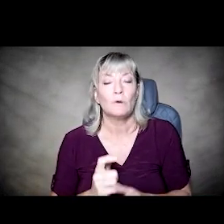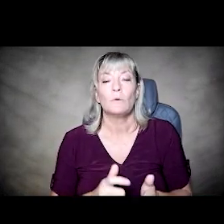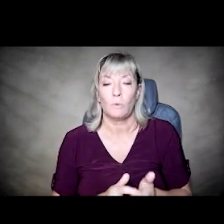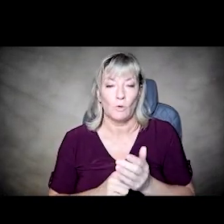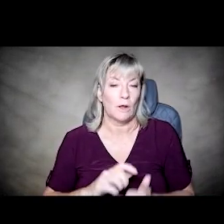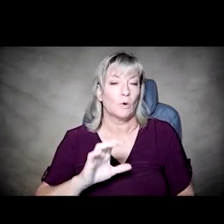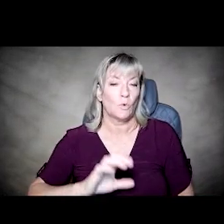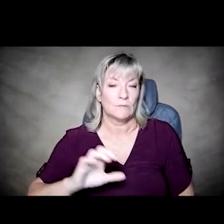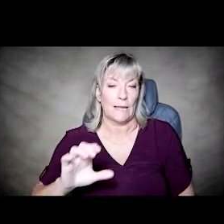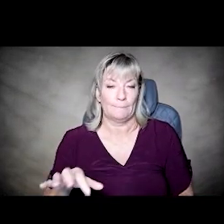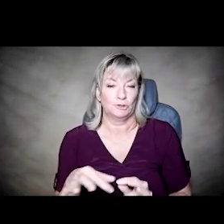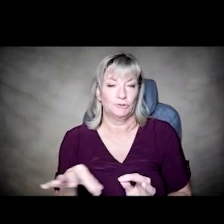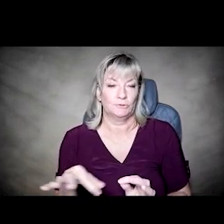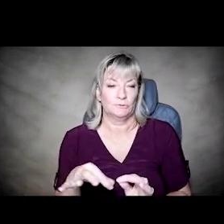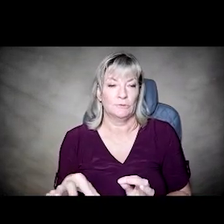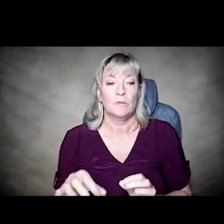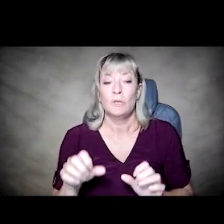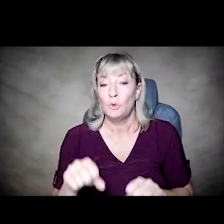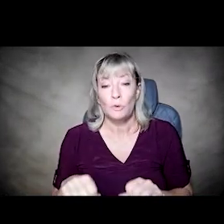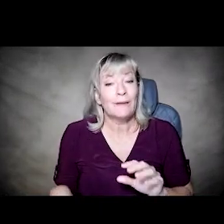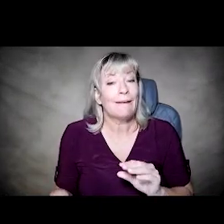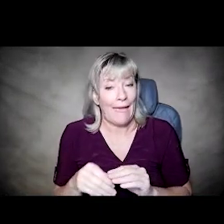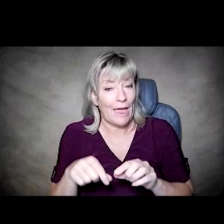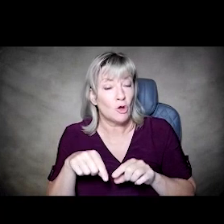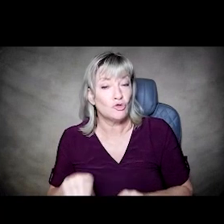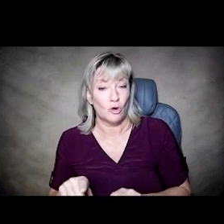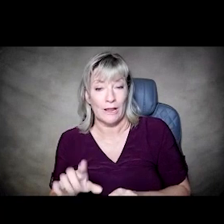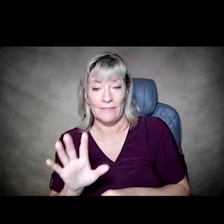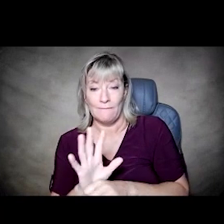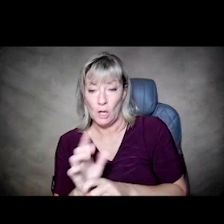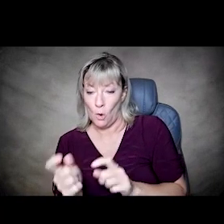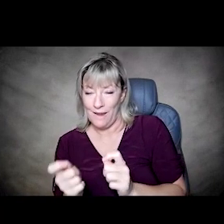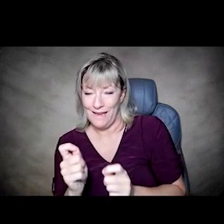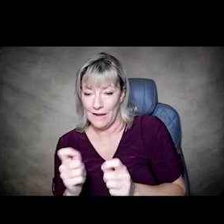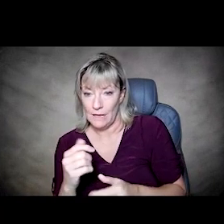This can be added during the video editing process or if you’re hosting the video on a